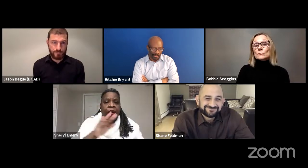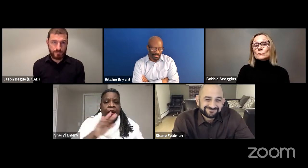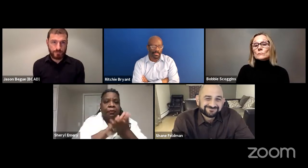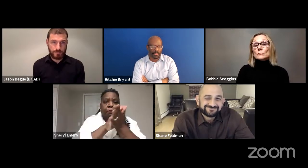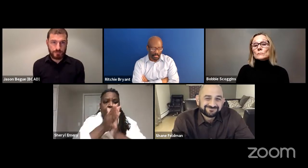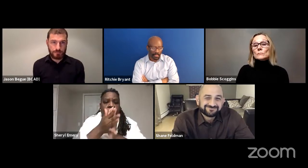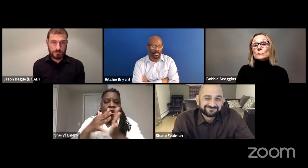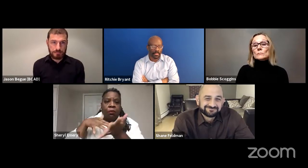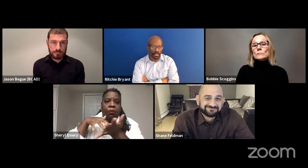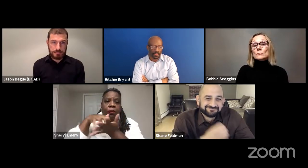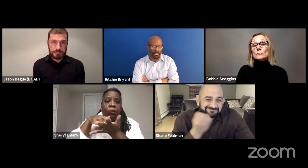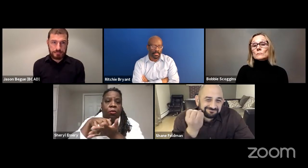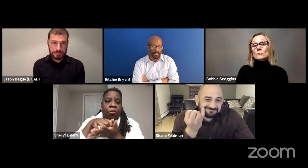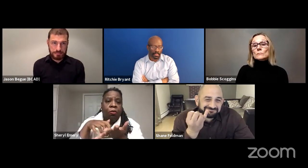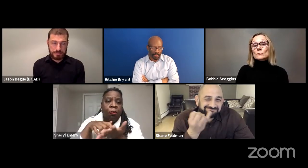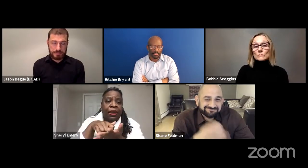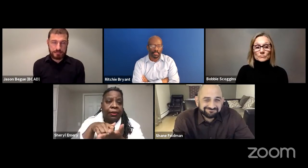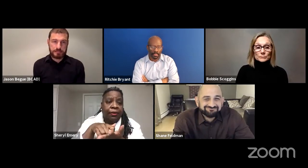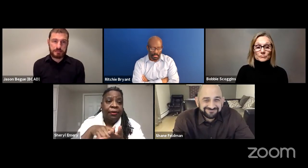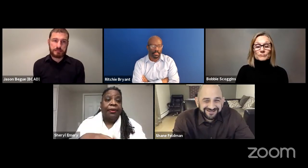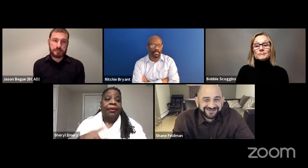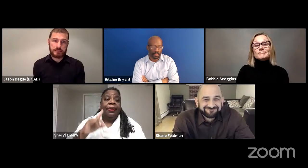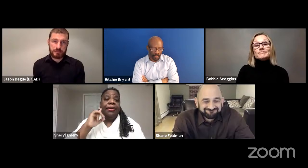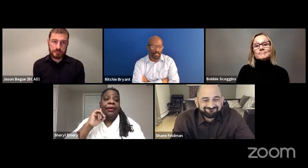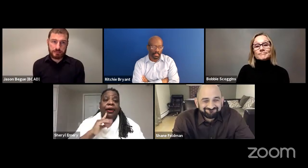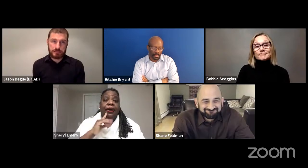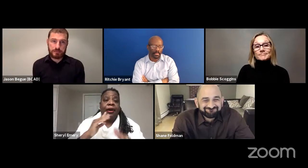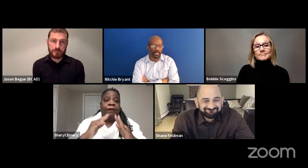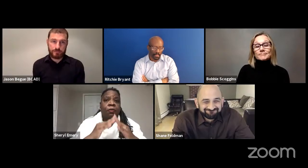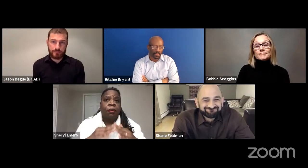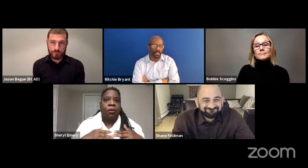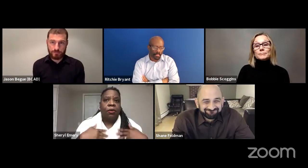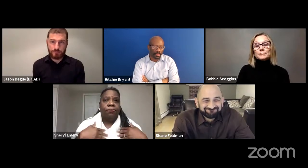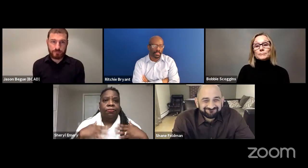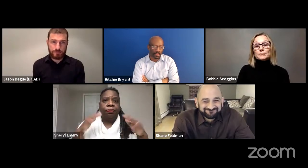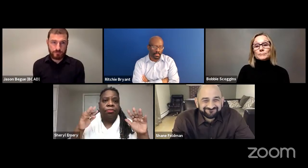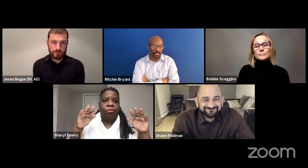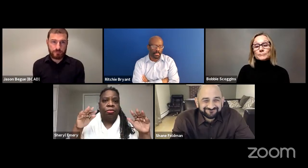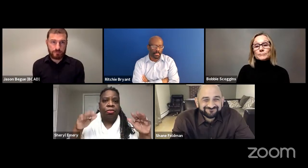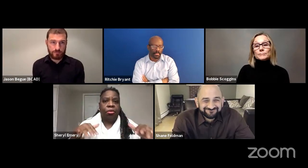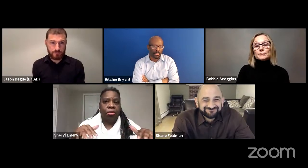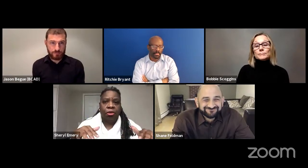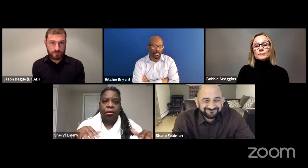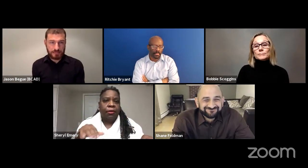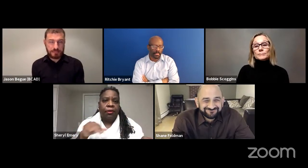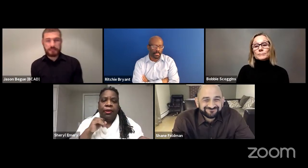You know, therefore enforcement became very weak. They did not know anything about interpreting,